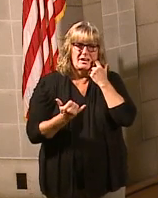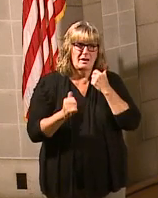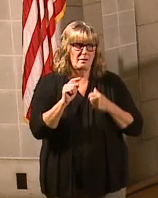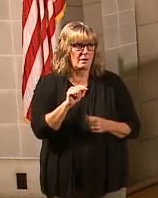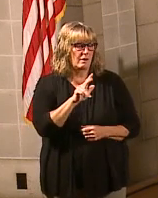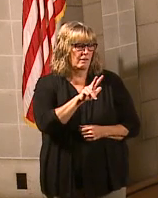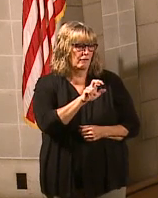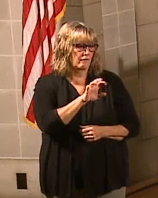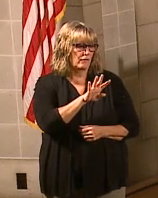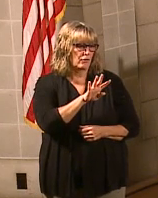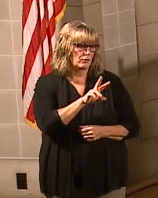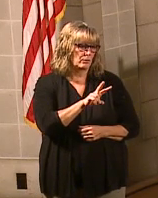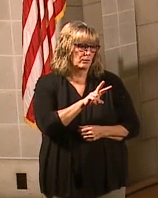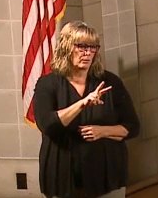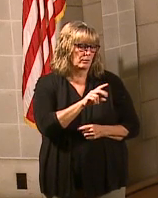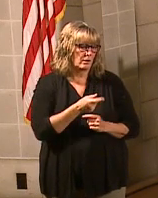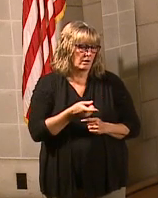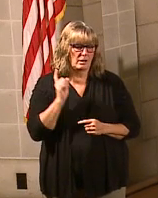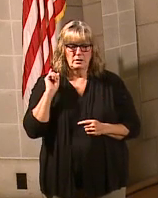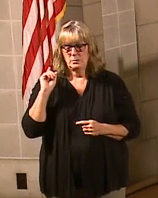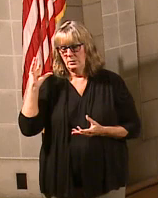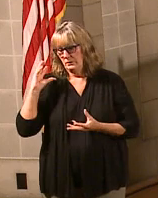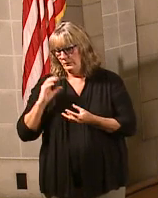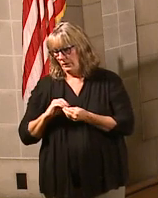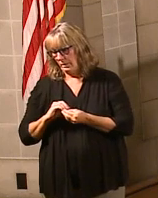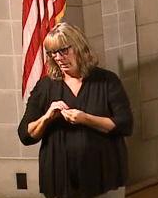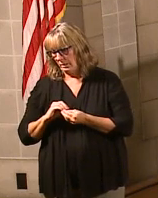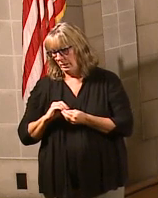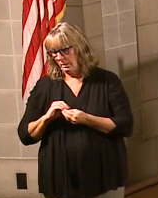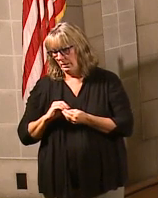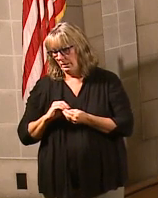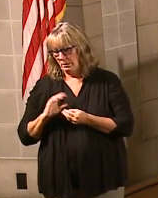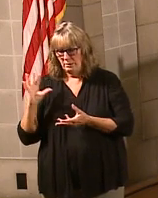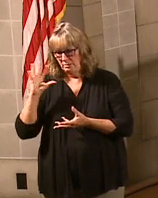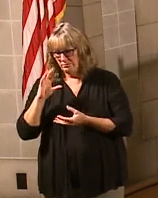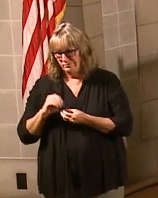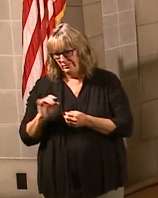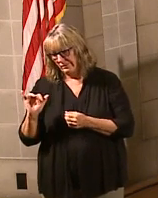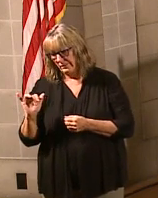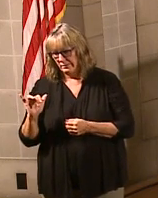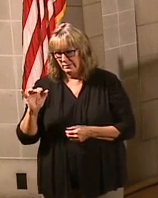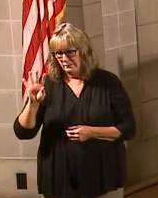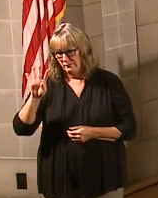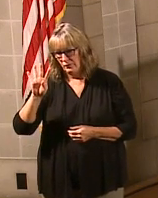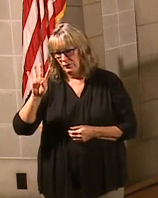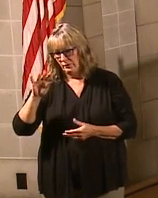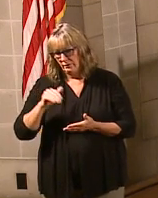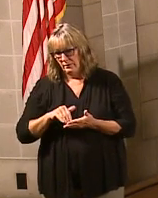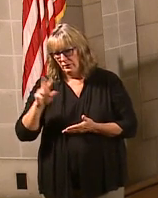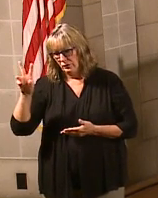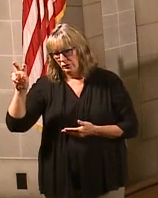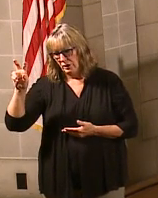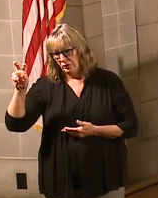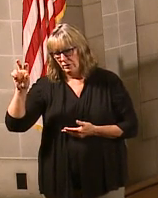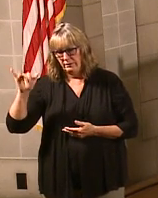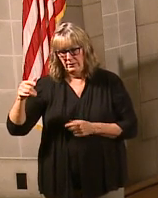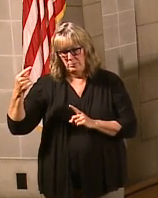10% IS WHEN WE TOOK ADDITIONAL